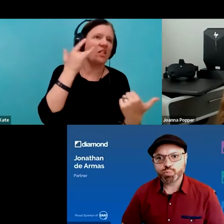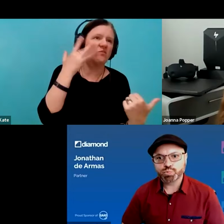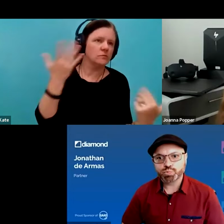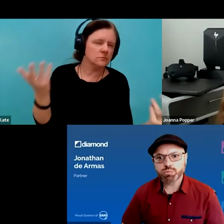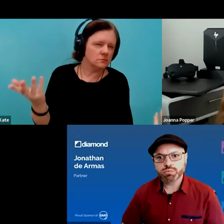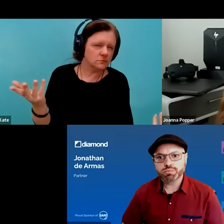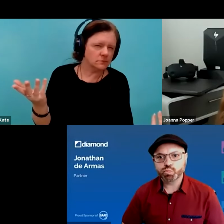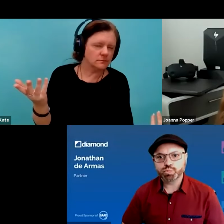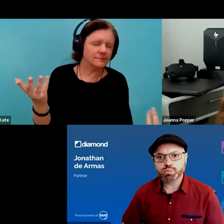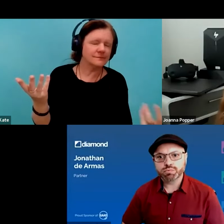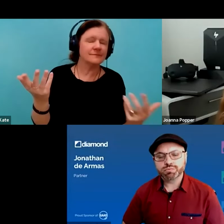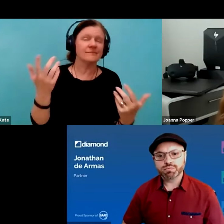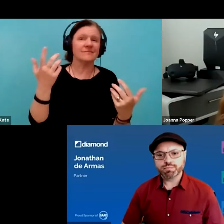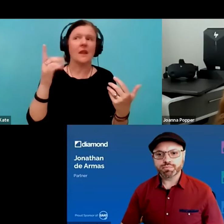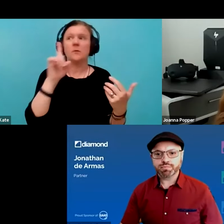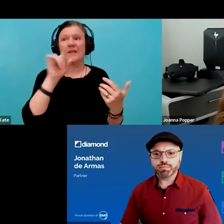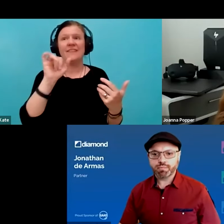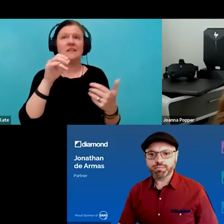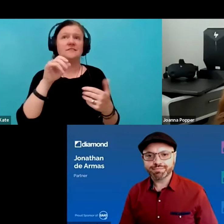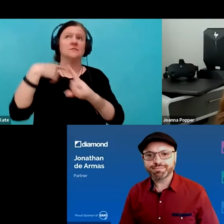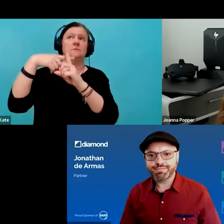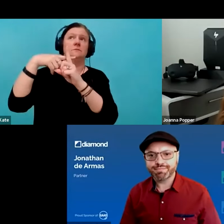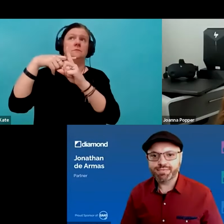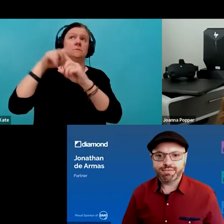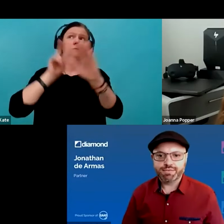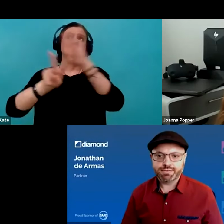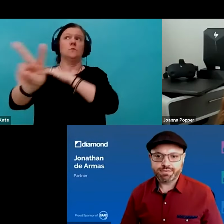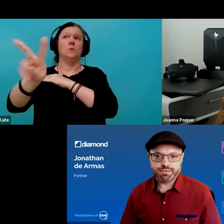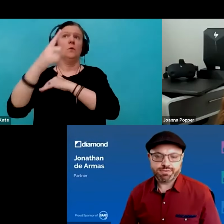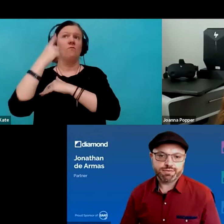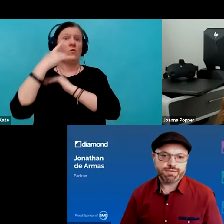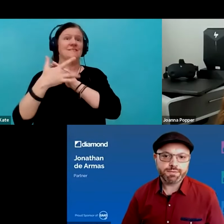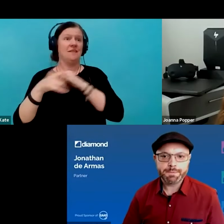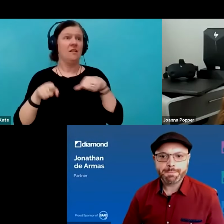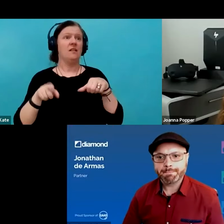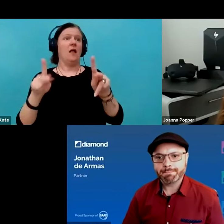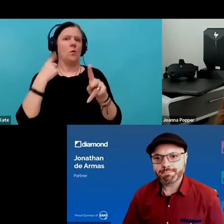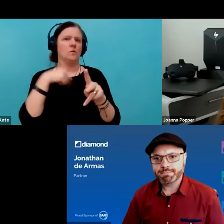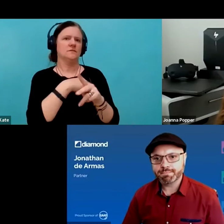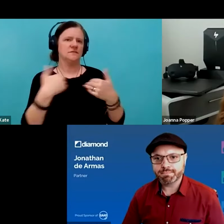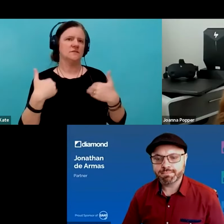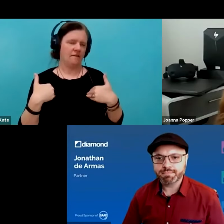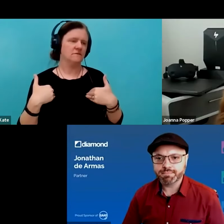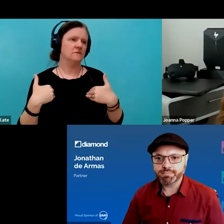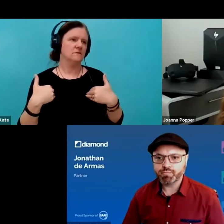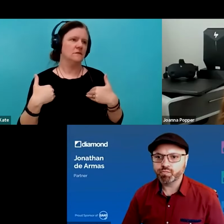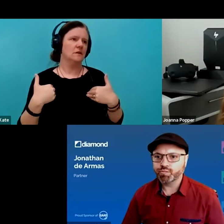Christina Heller: You know, again, for that. That's the promise I think of what this tech is going to enable in terms of allowing interested and motivated people